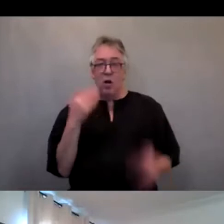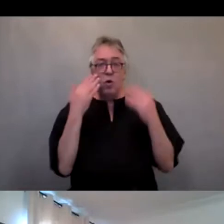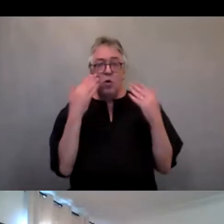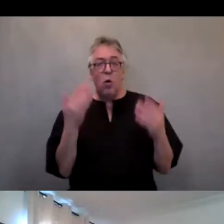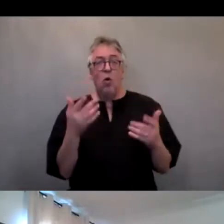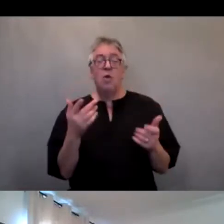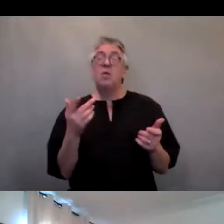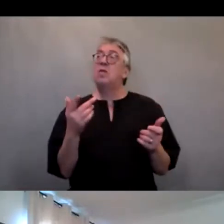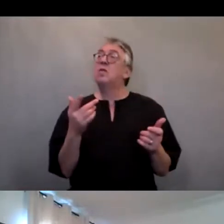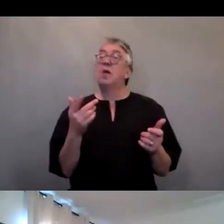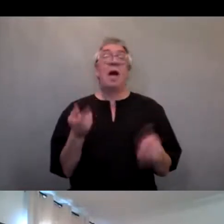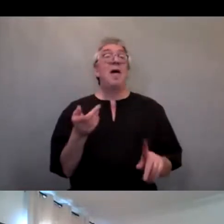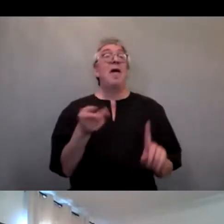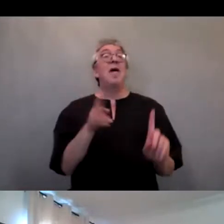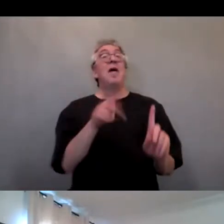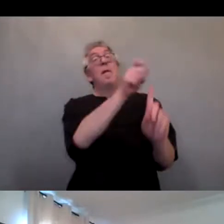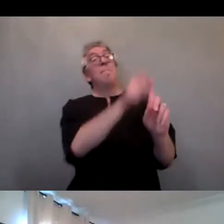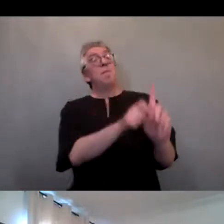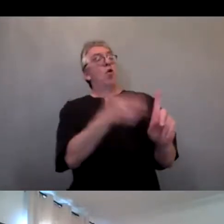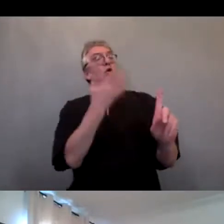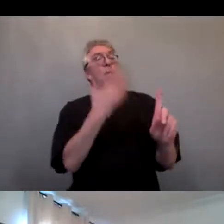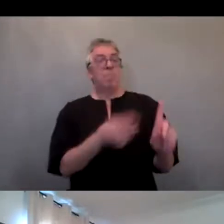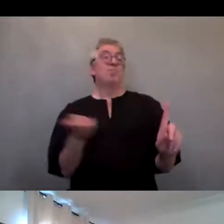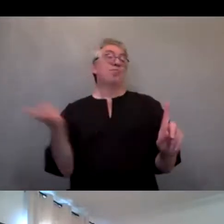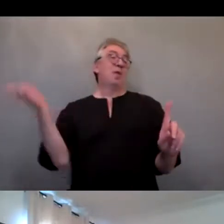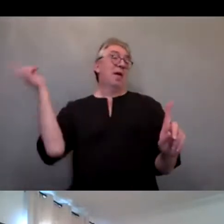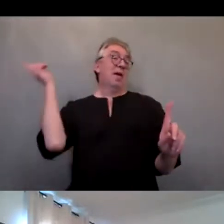, it may be something. That is the other thing, I'm not sure there is